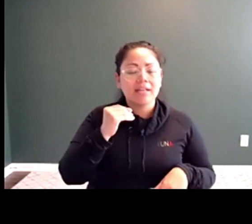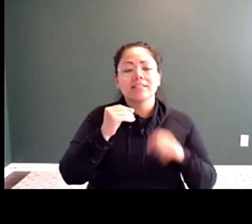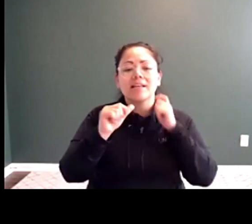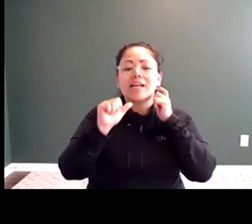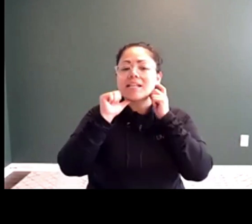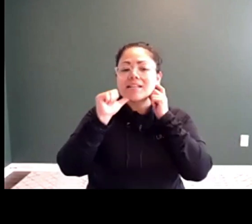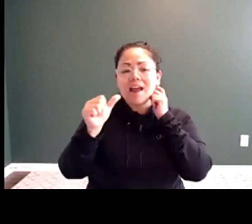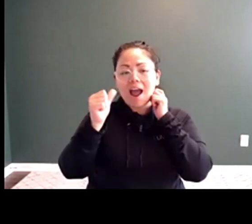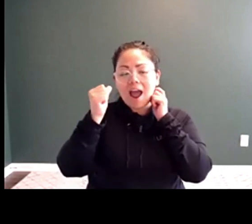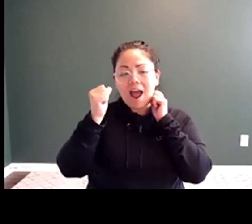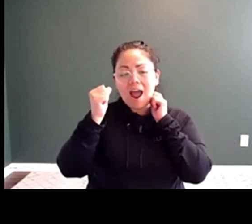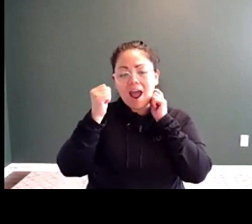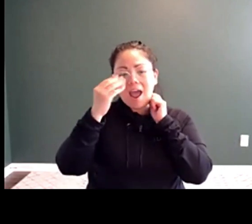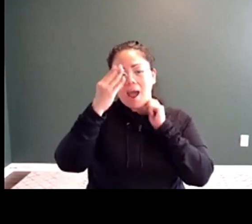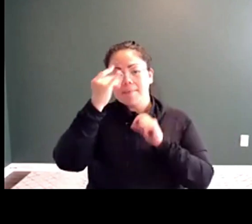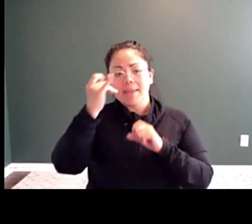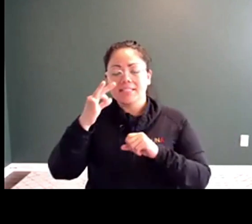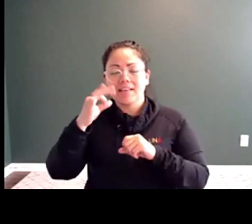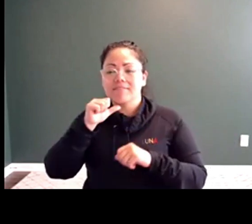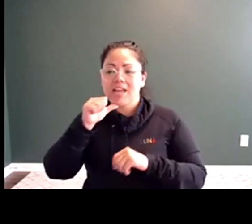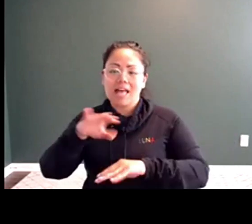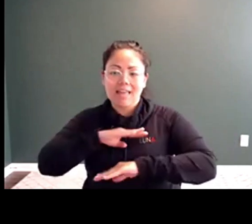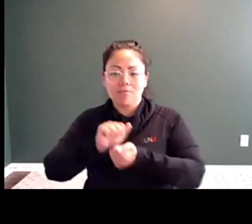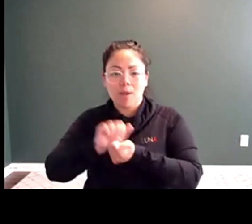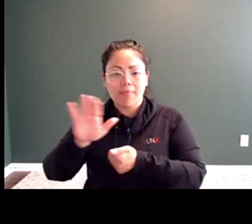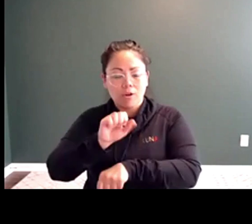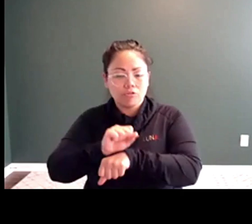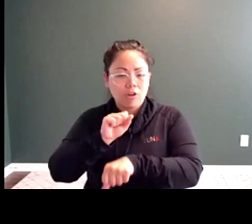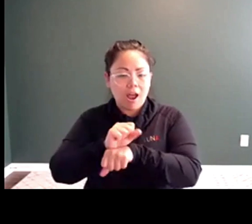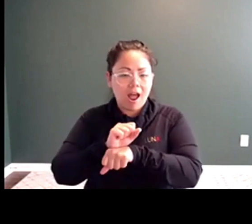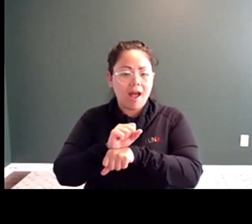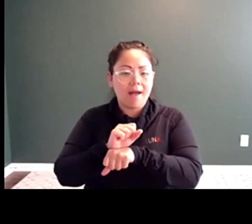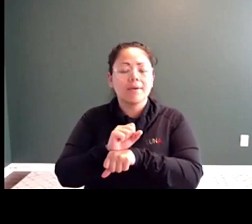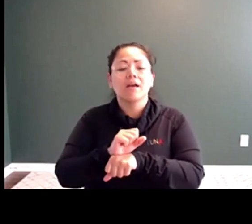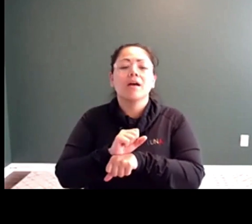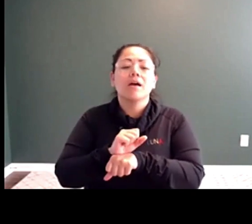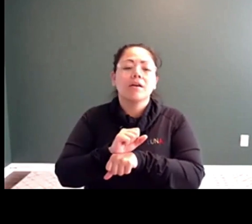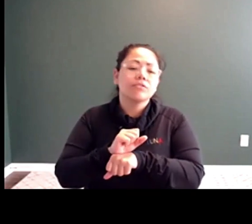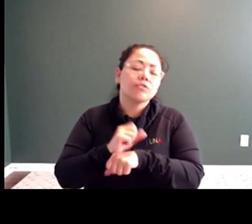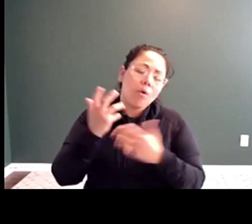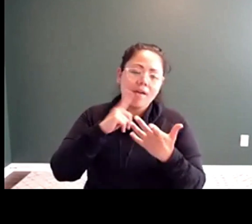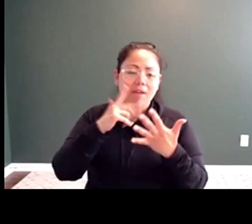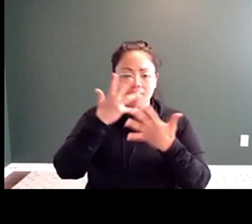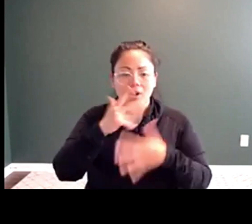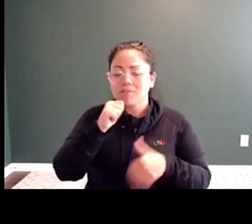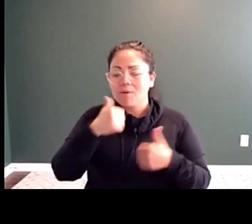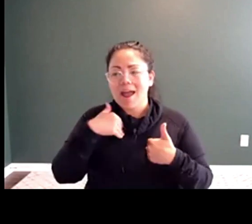Not because of discontent or reasons that they're upset about. So unfortunately I don't have a firm number for you,